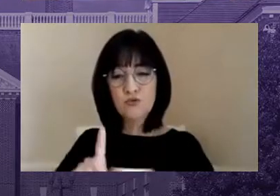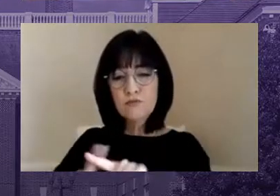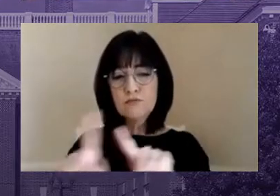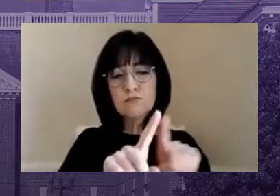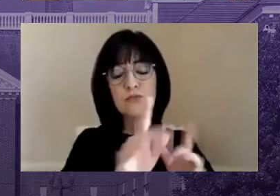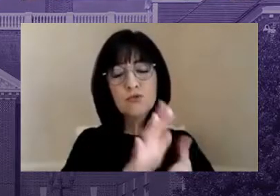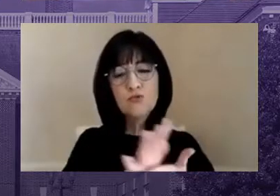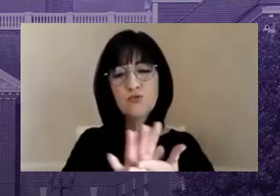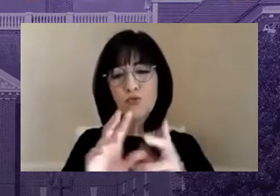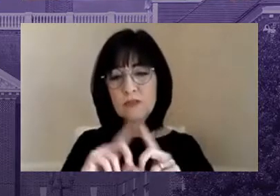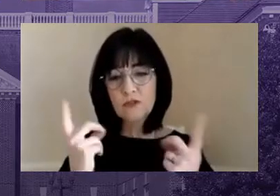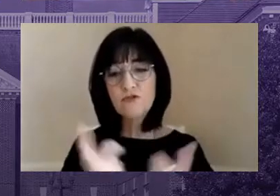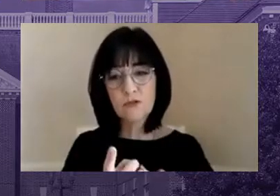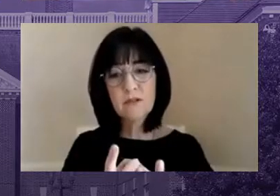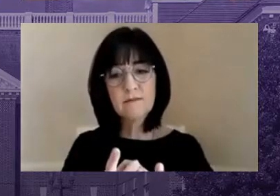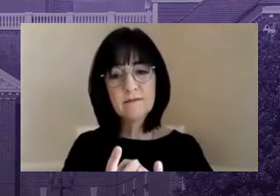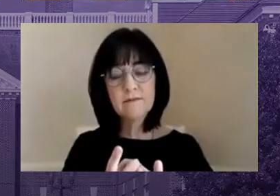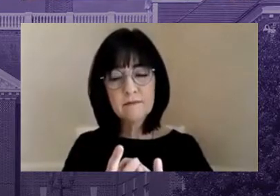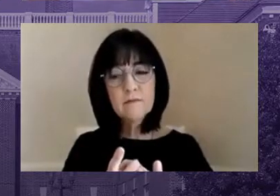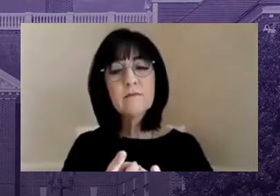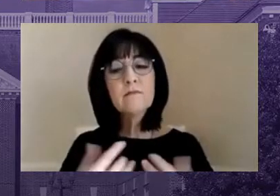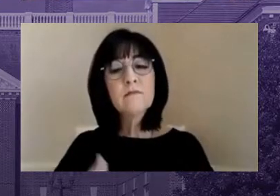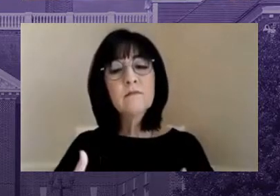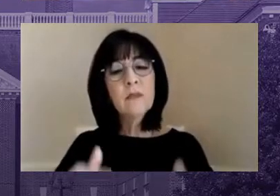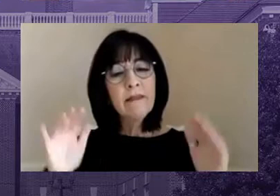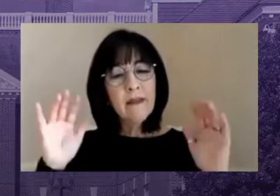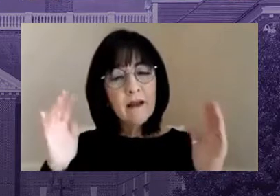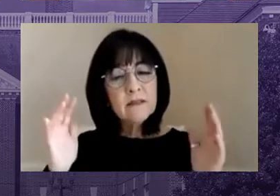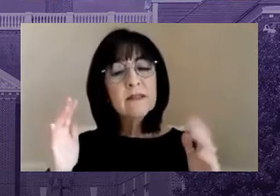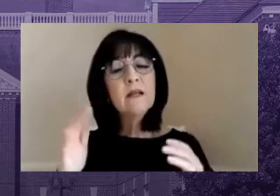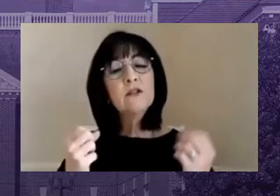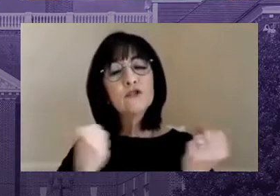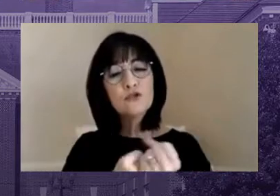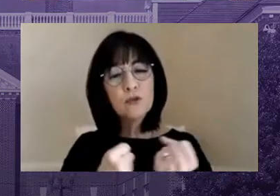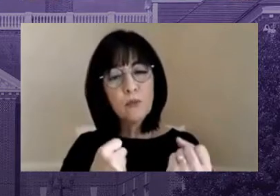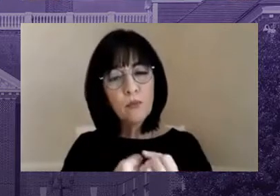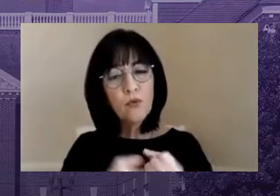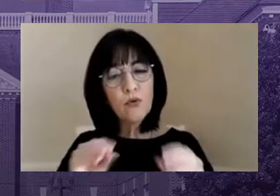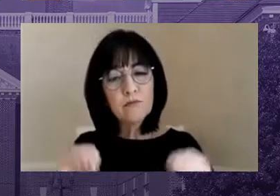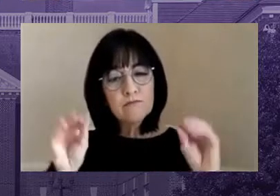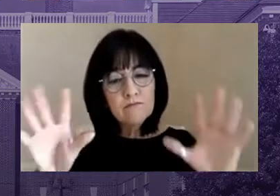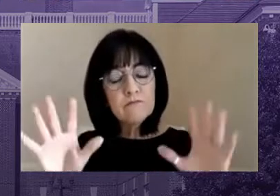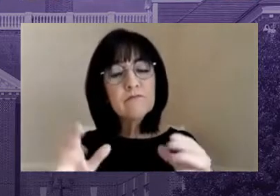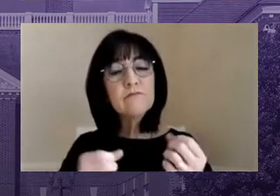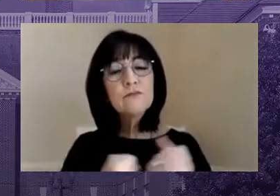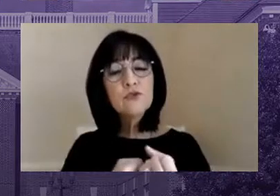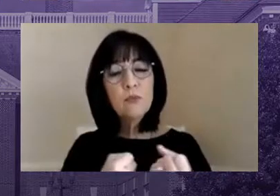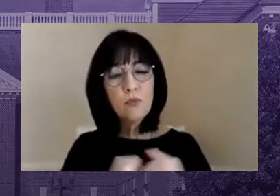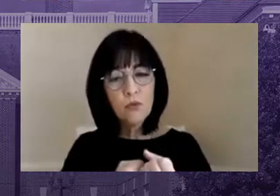and the outstanding support and recognition of their unique situations by the Delaware Department